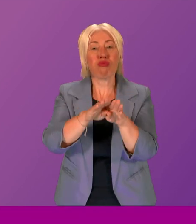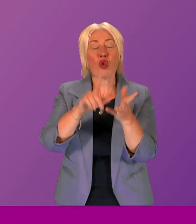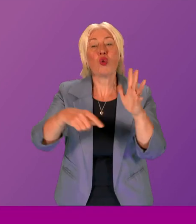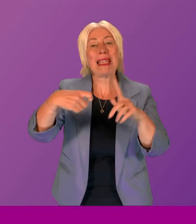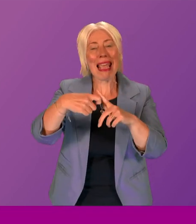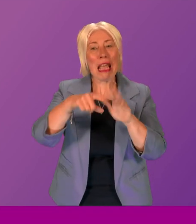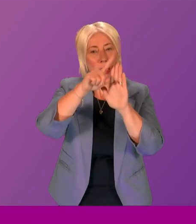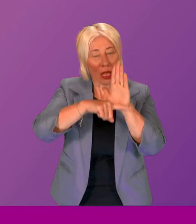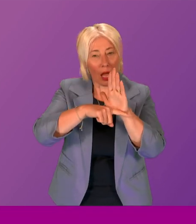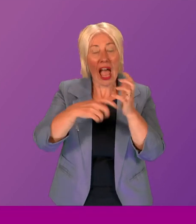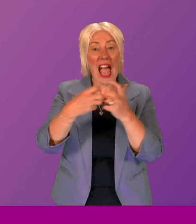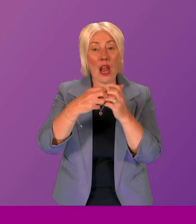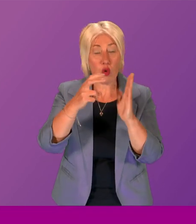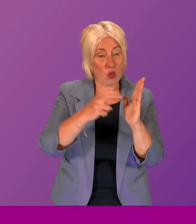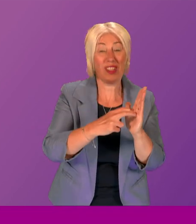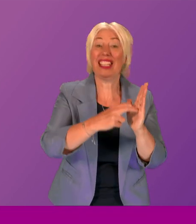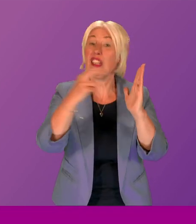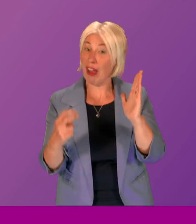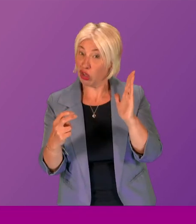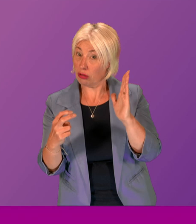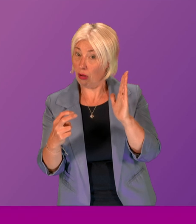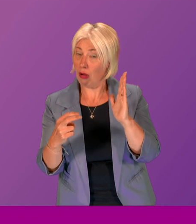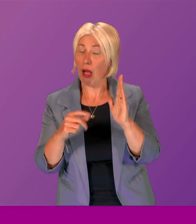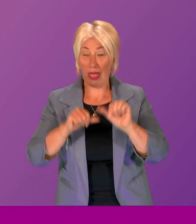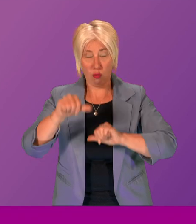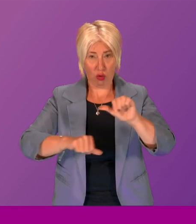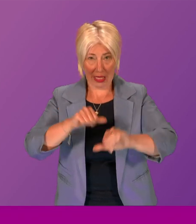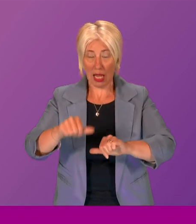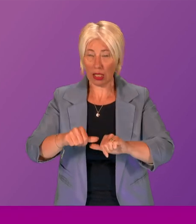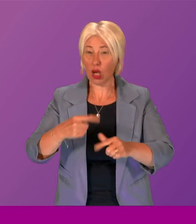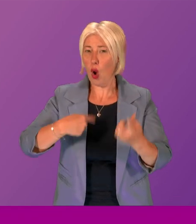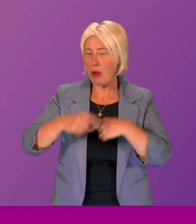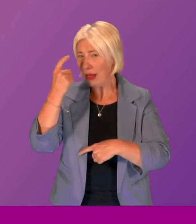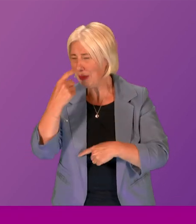On the deregistering and exemption process, we are, again, looking to have a consistent